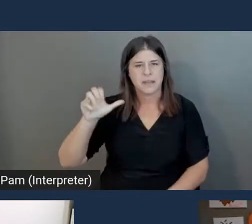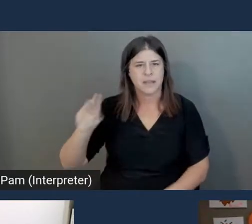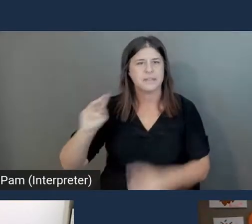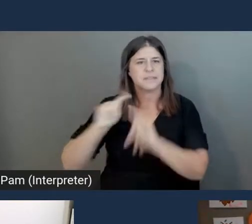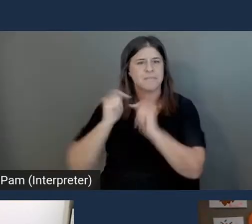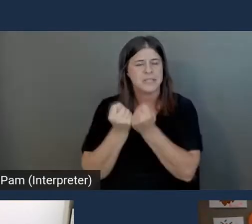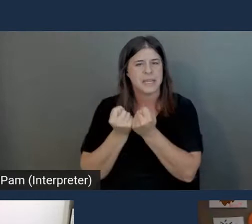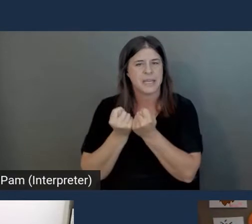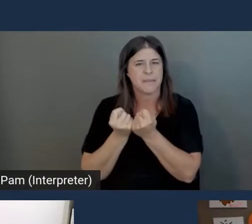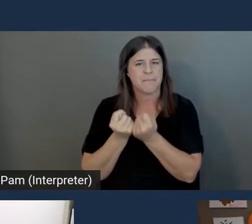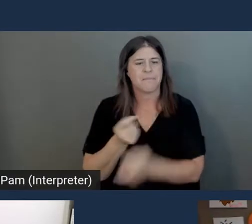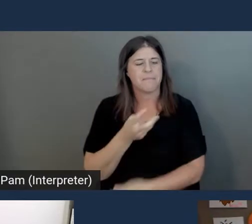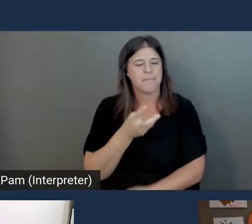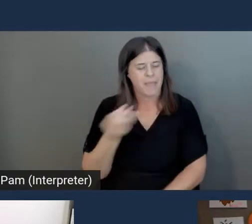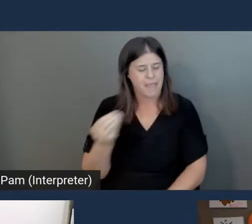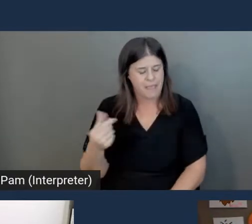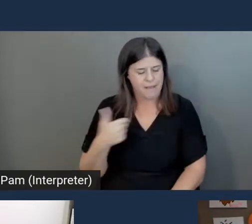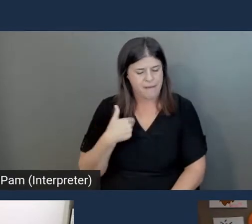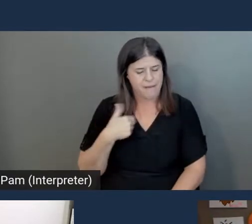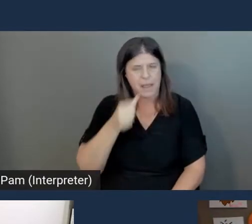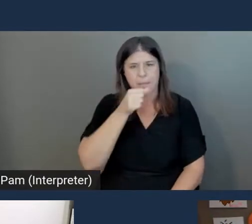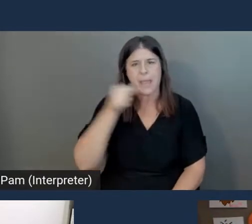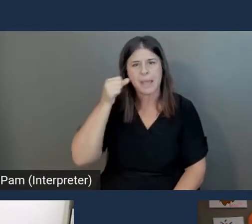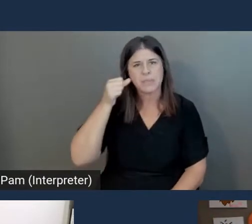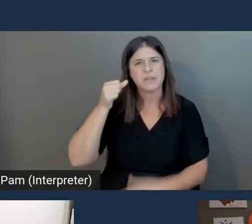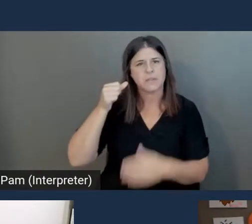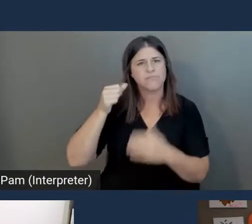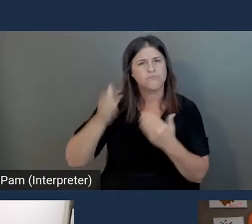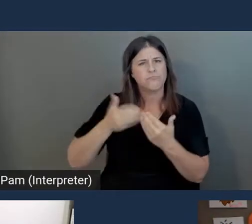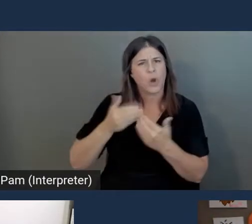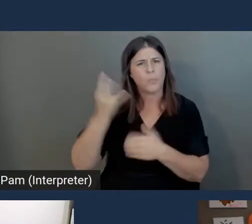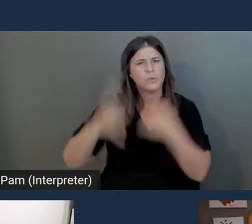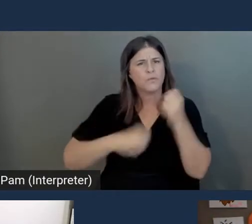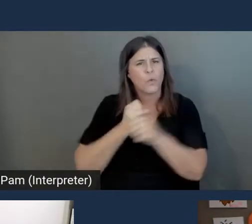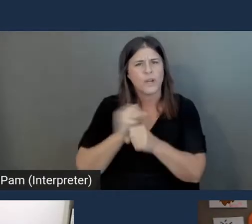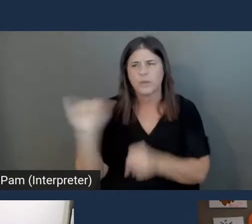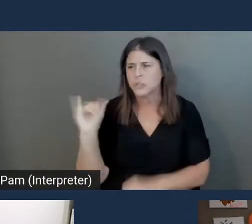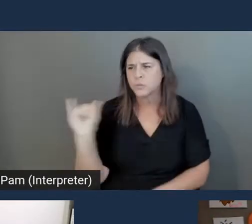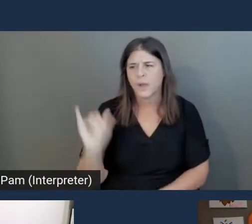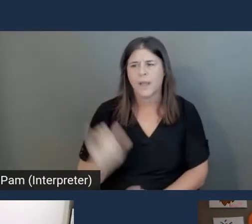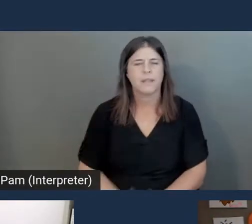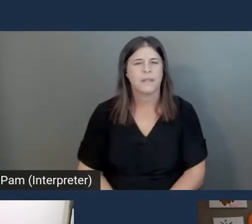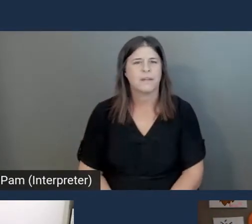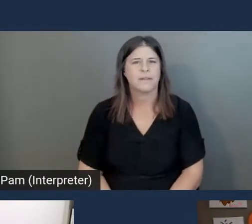and I'm in Amazon for also almost four years now. Nice. - Awesome. Awesome.